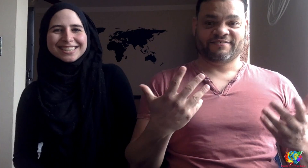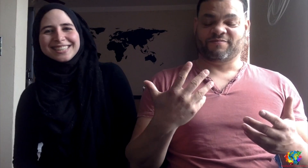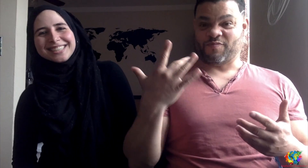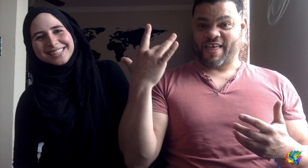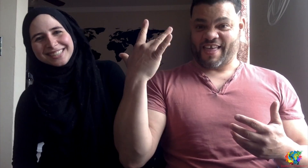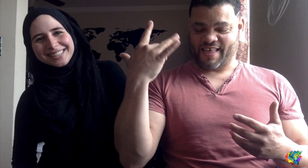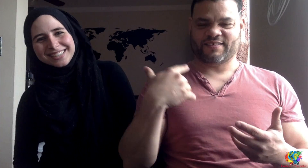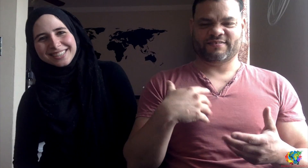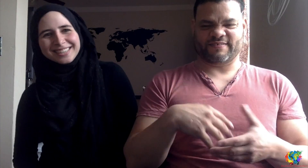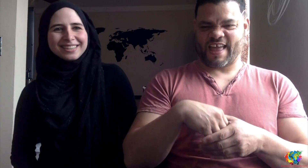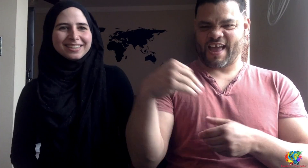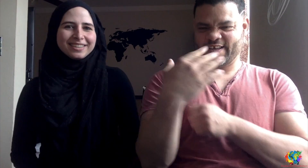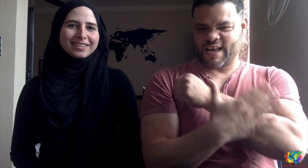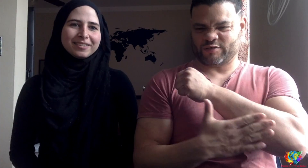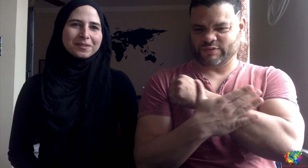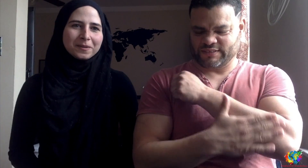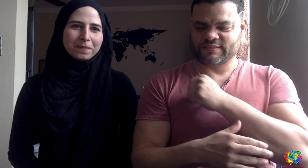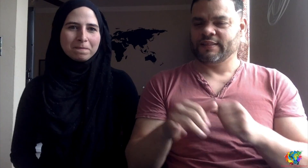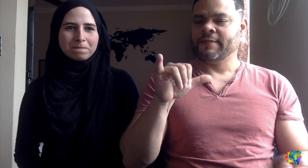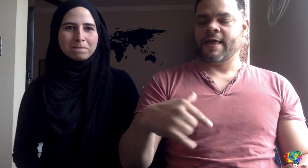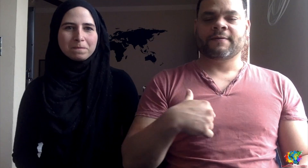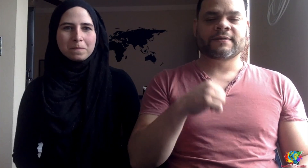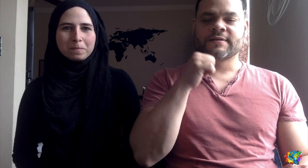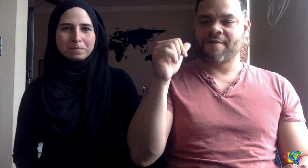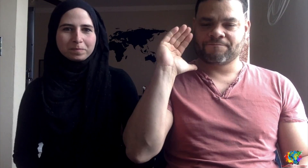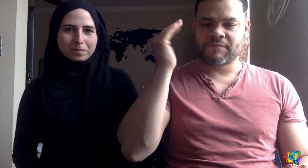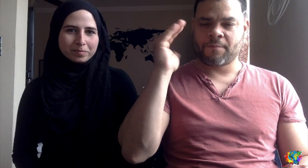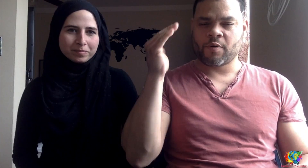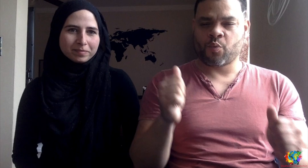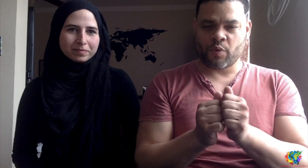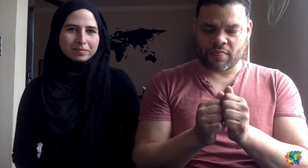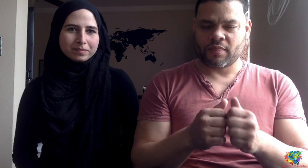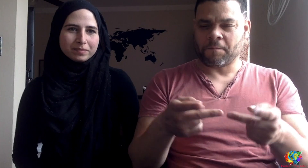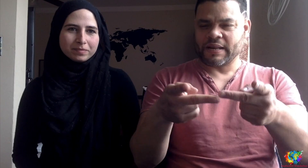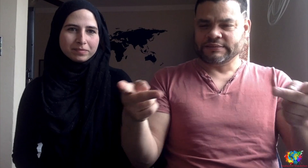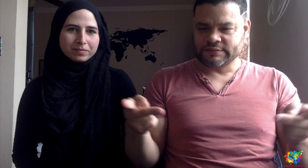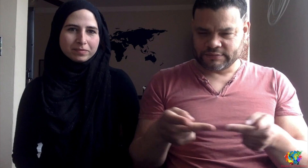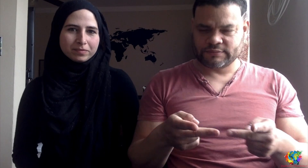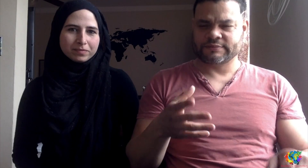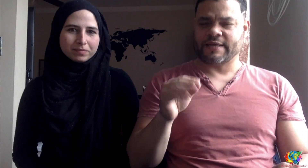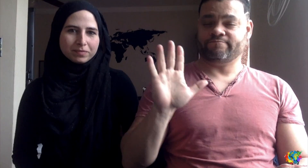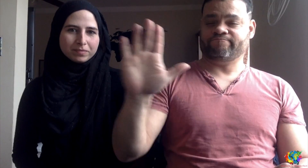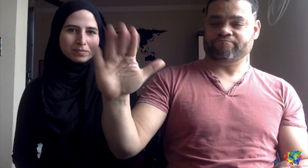Gregory: Why? Because it's out of country and I am not familiar with places